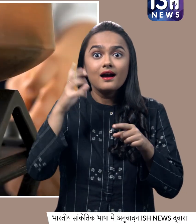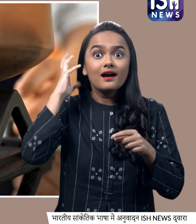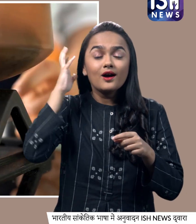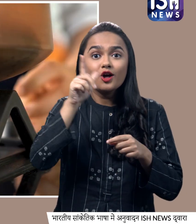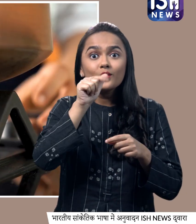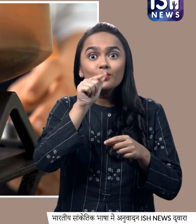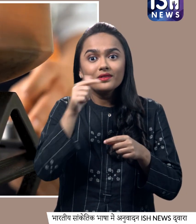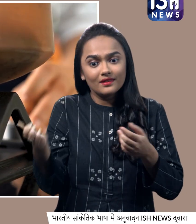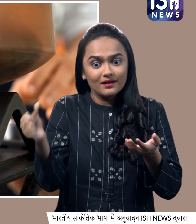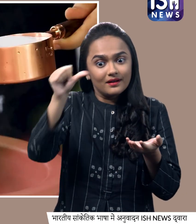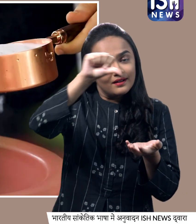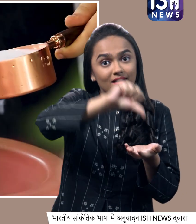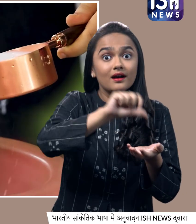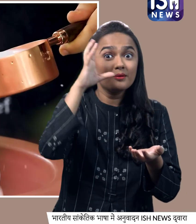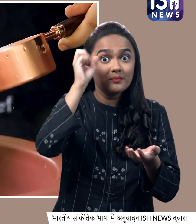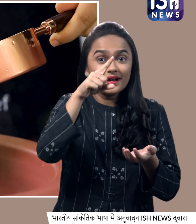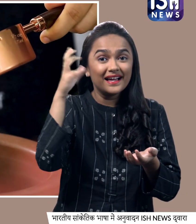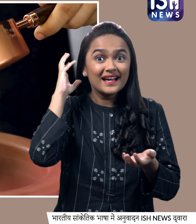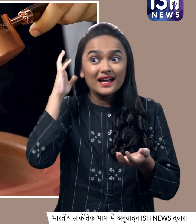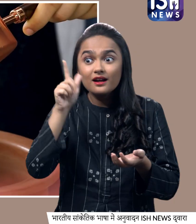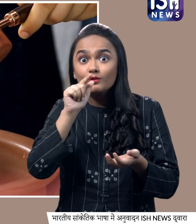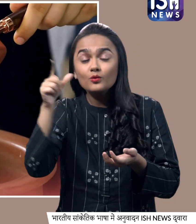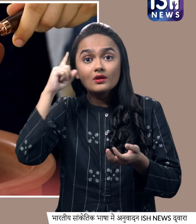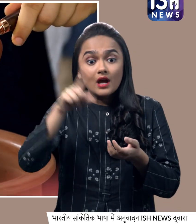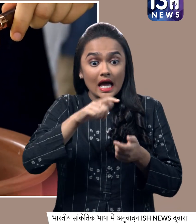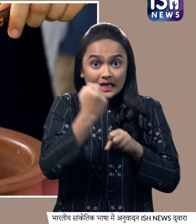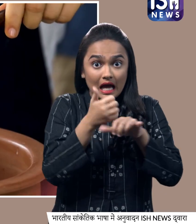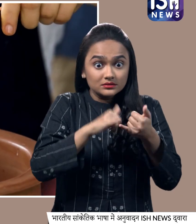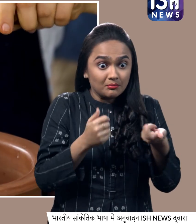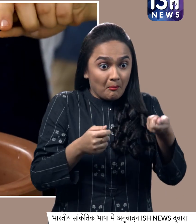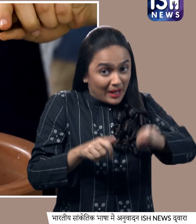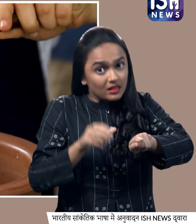But always remember to add coconut milk only after you've switched off the gas